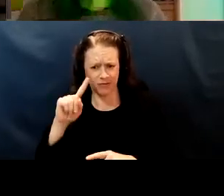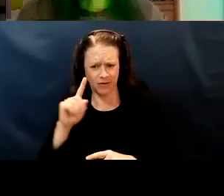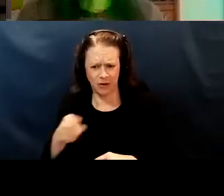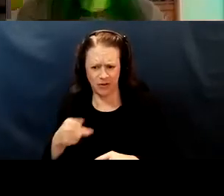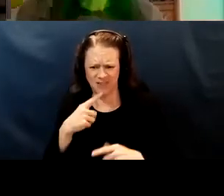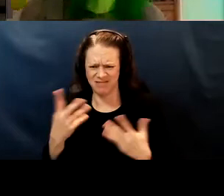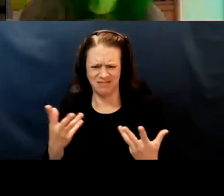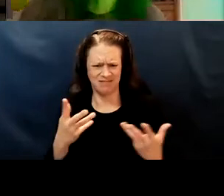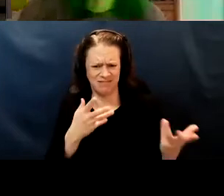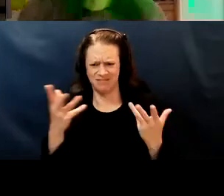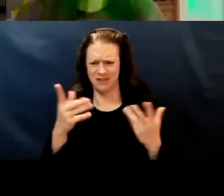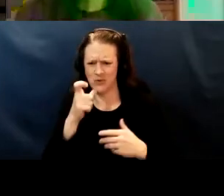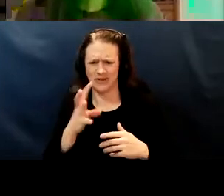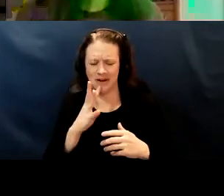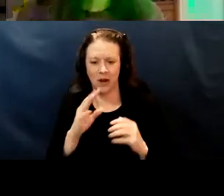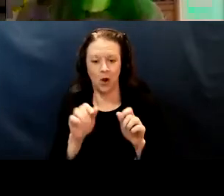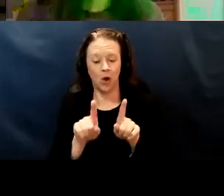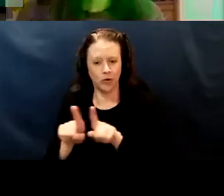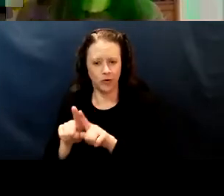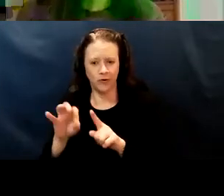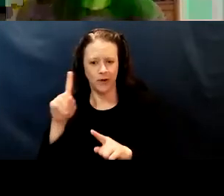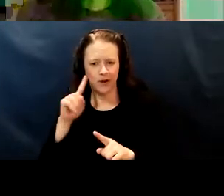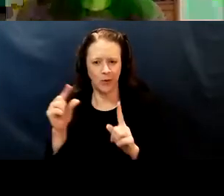It's going to be confused by homonyms that you're sharing.